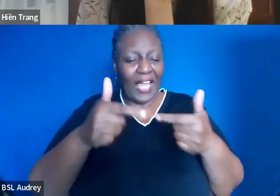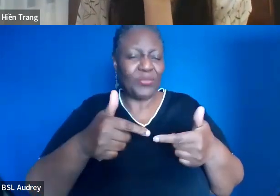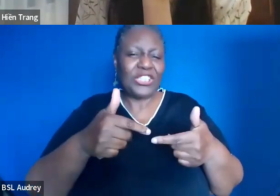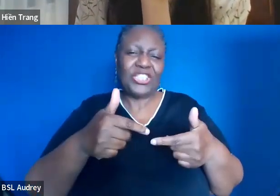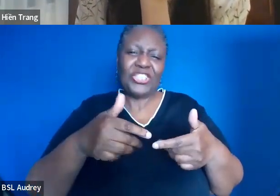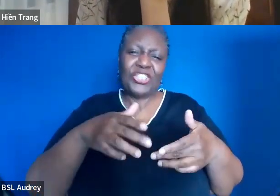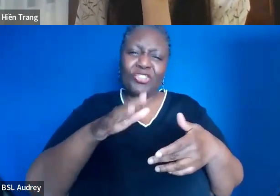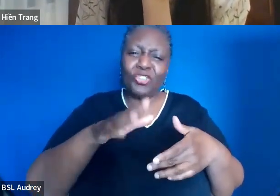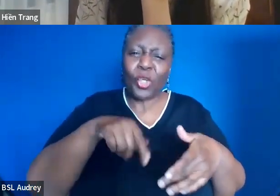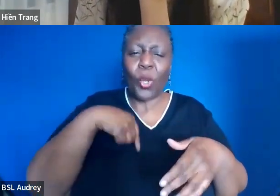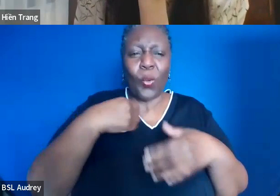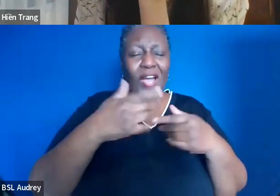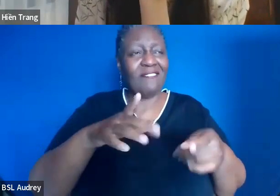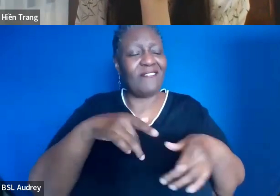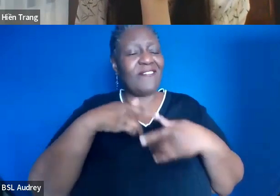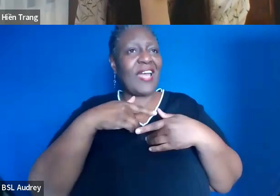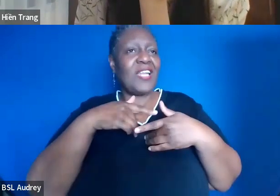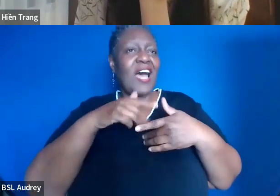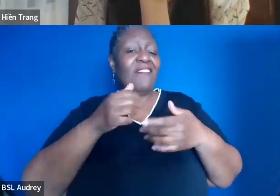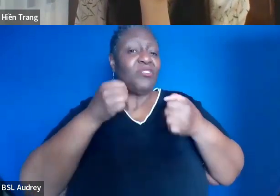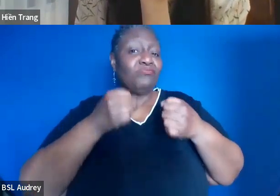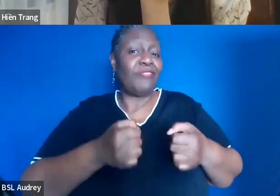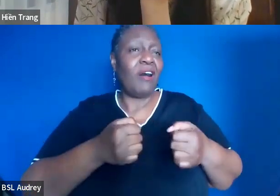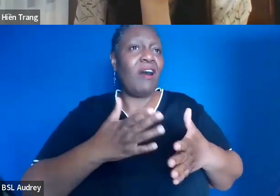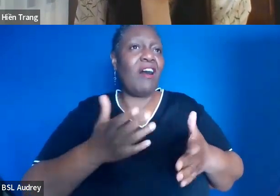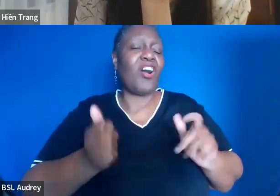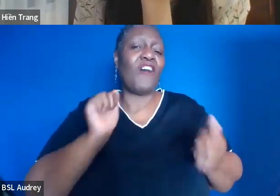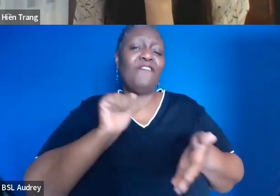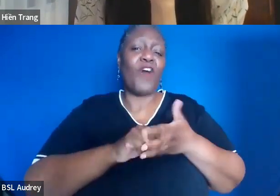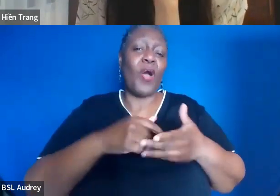I found it so moving and also affirming to hear her talk about this process same